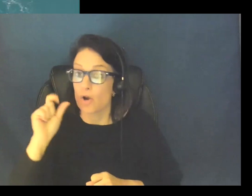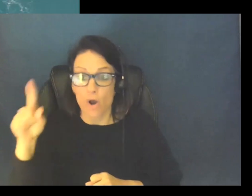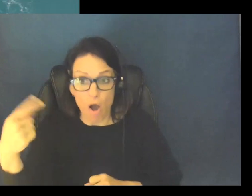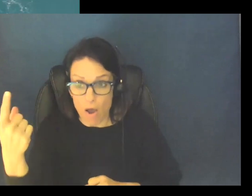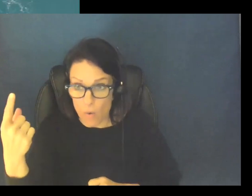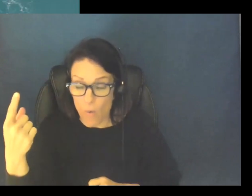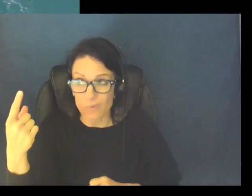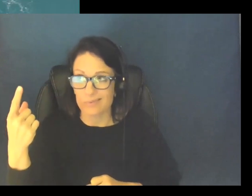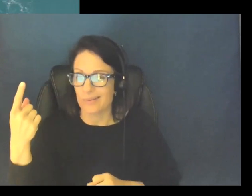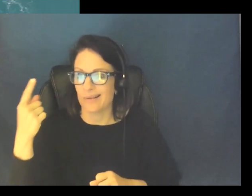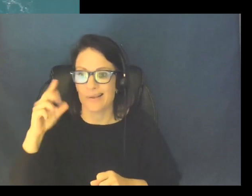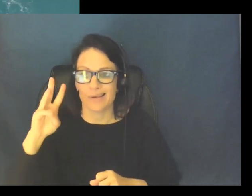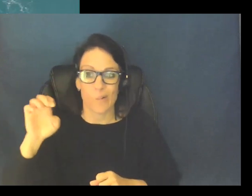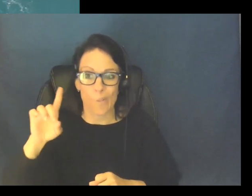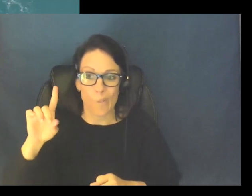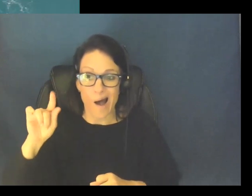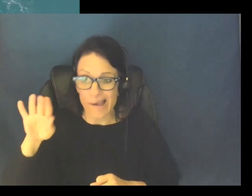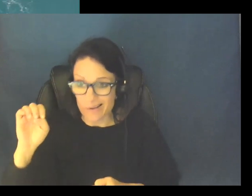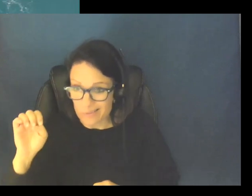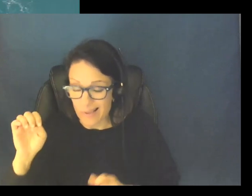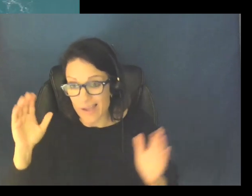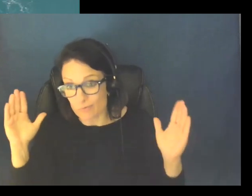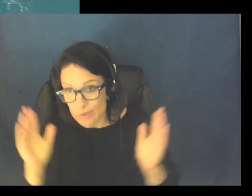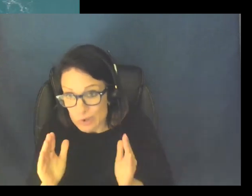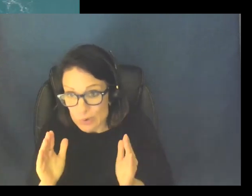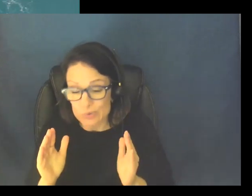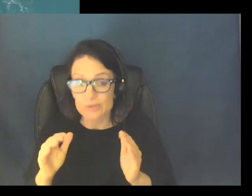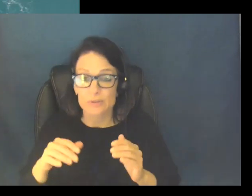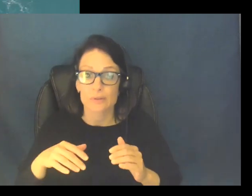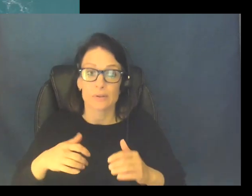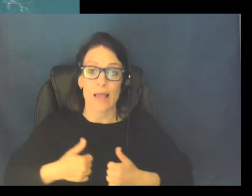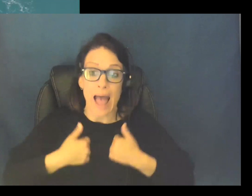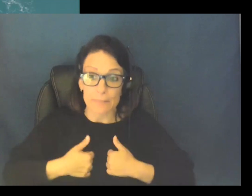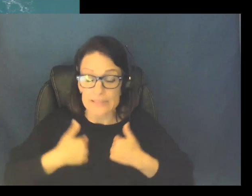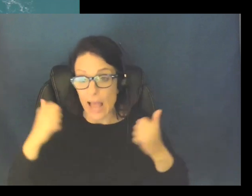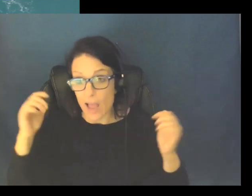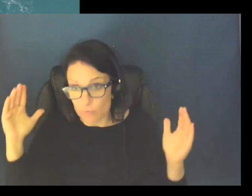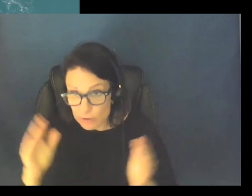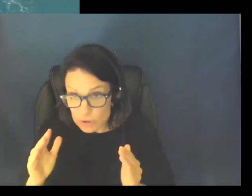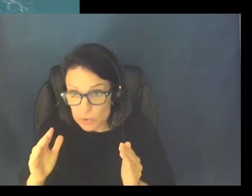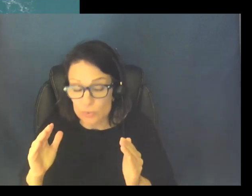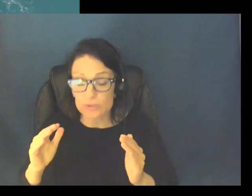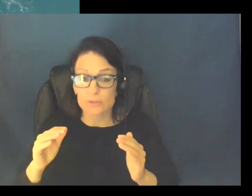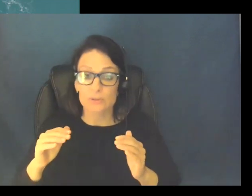: Thank you. David Dow. : Can you hear me?